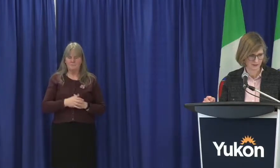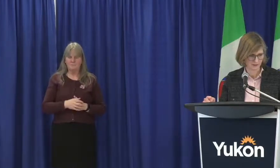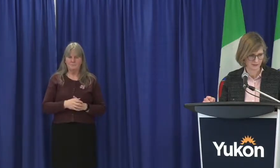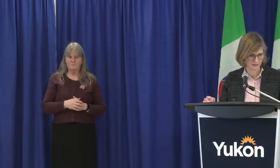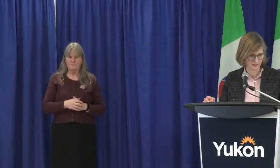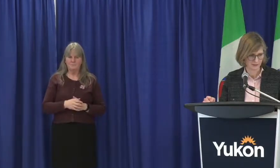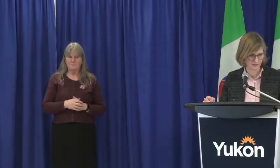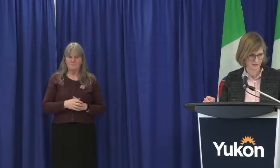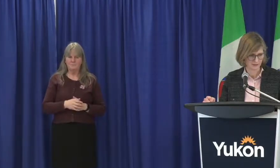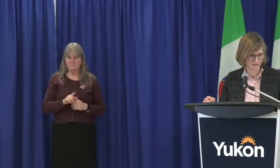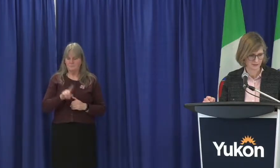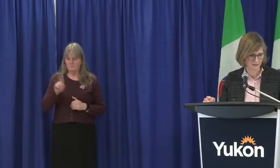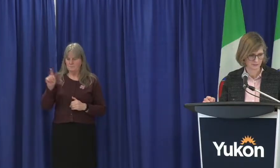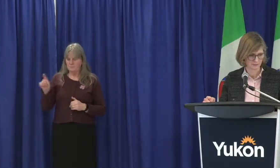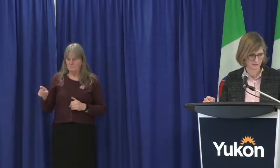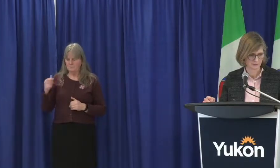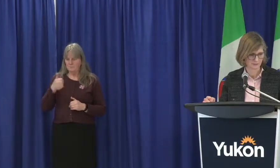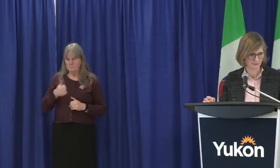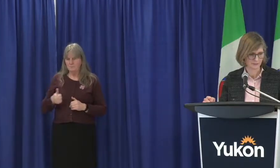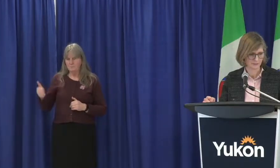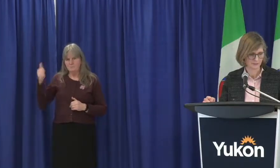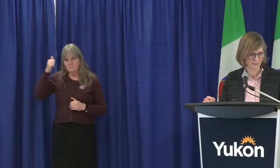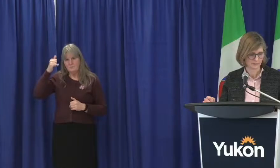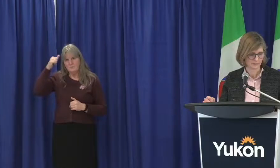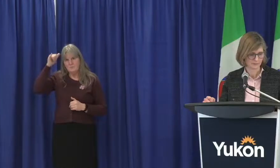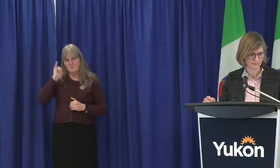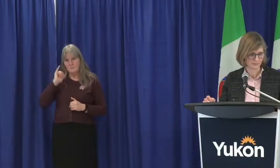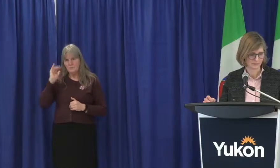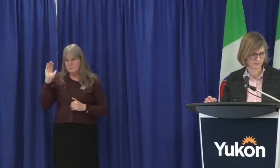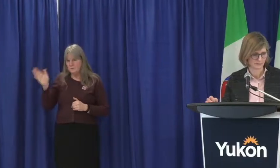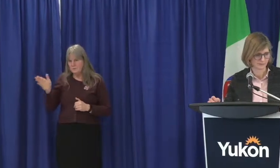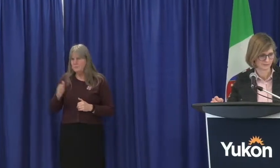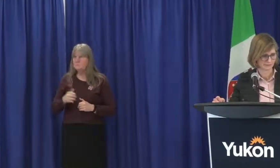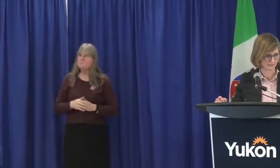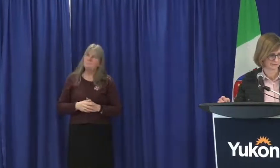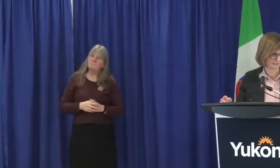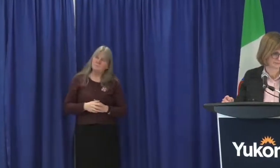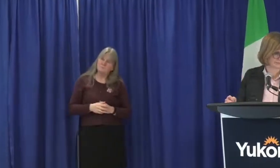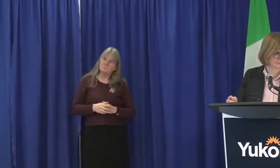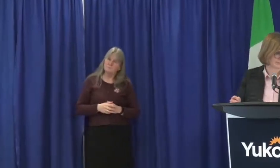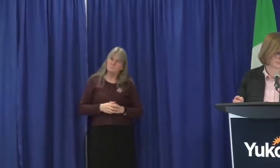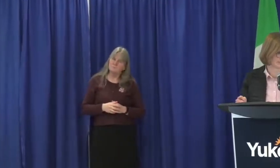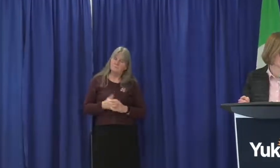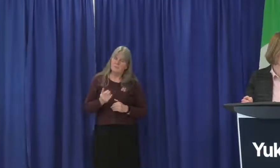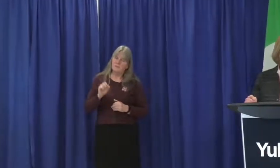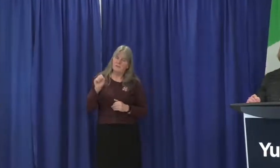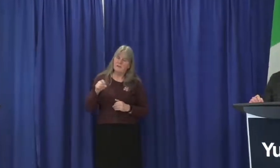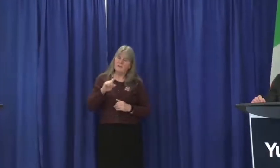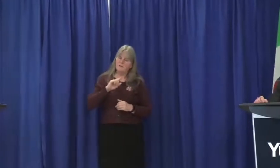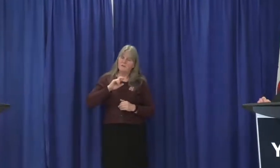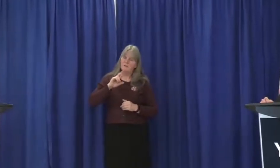My question is for the Premier. Just curious as to-- you can give me a yes or no answer on where you and your government